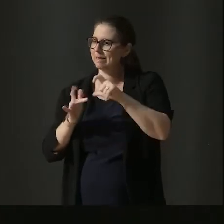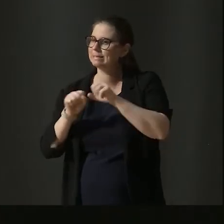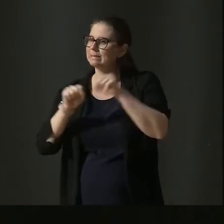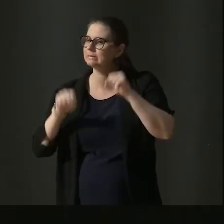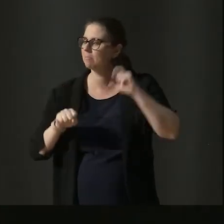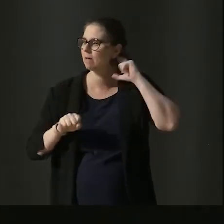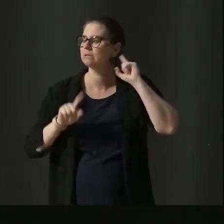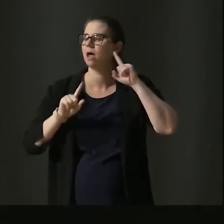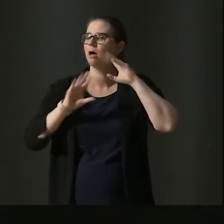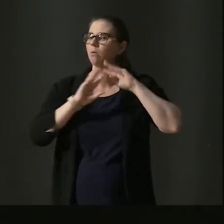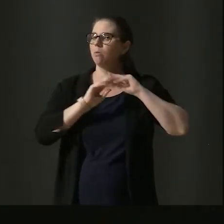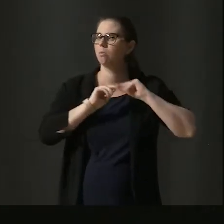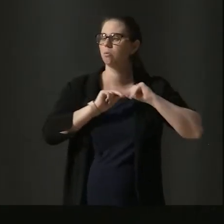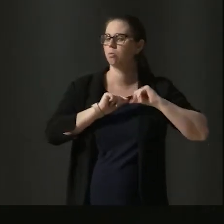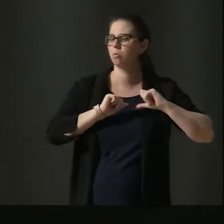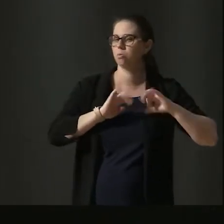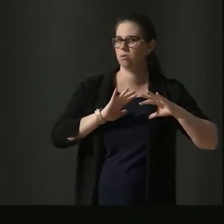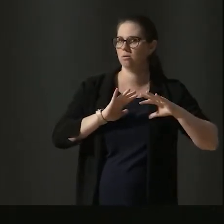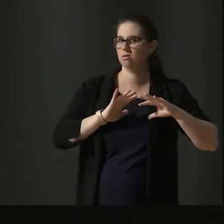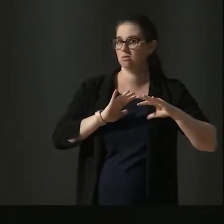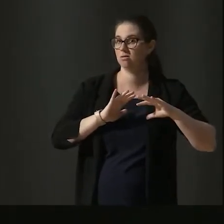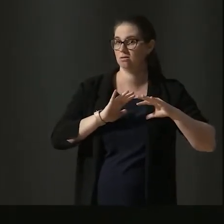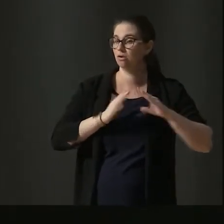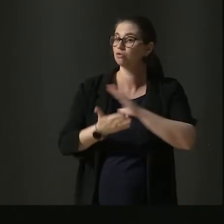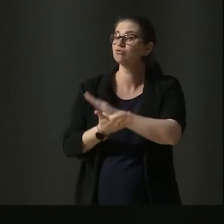Much more helpful than what I actually say in that moment.